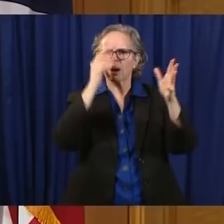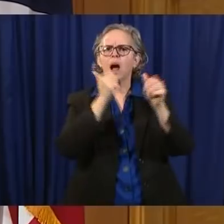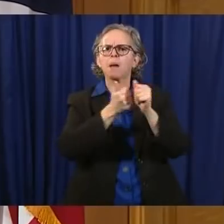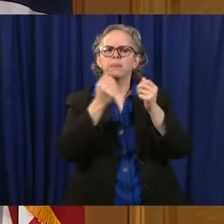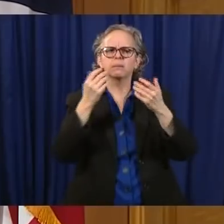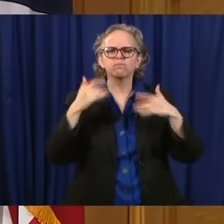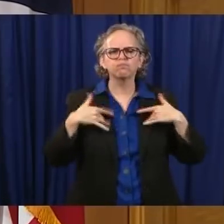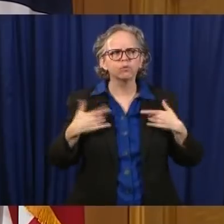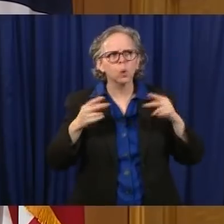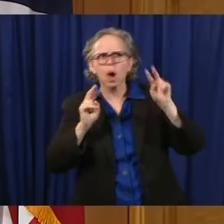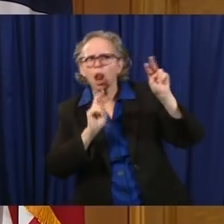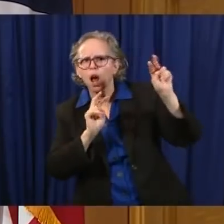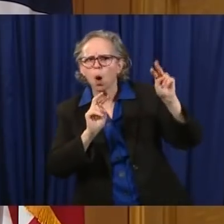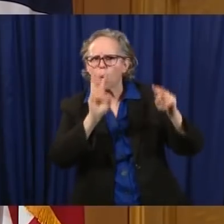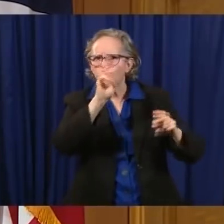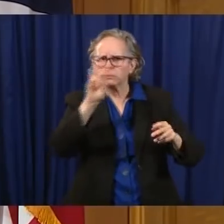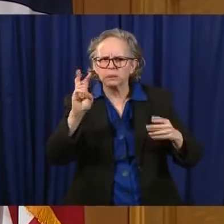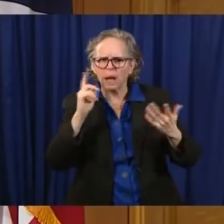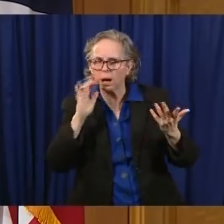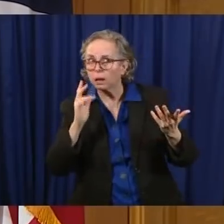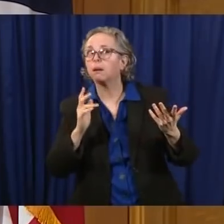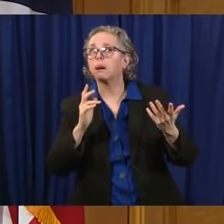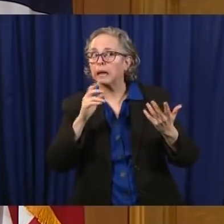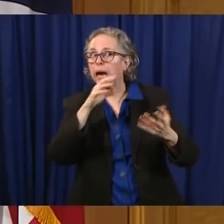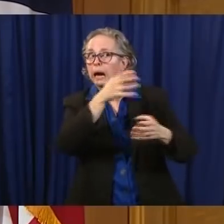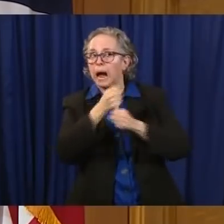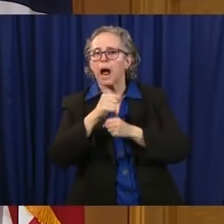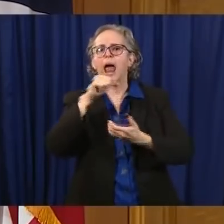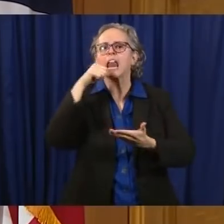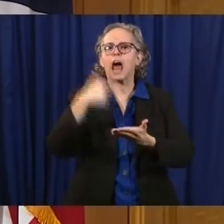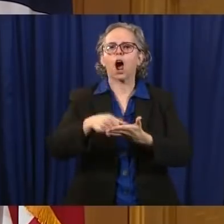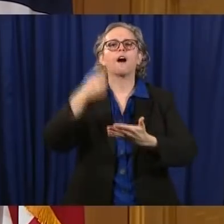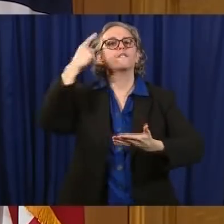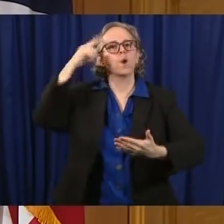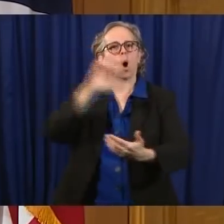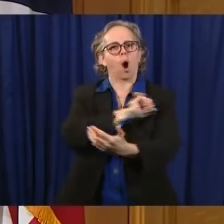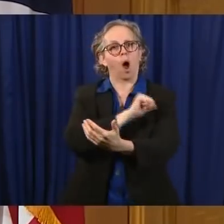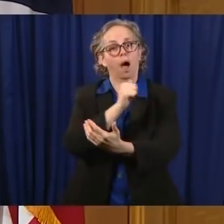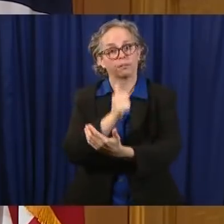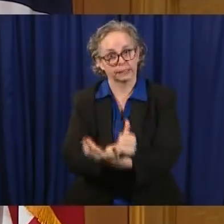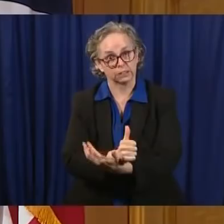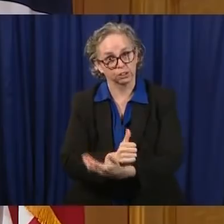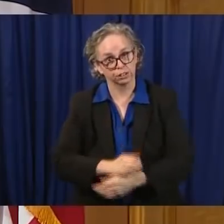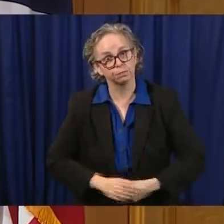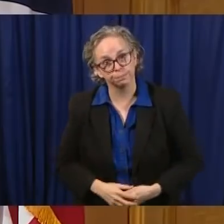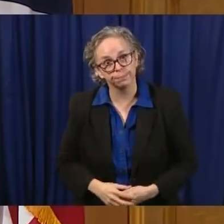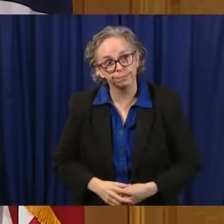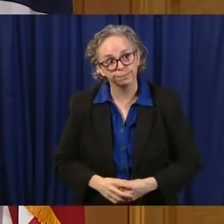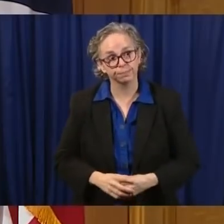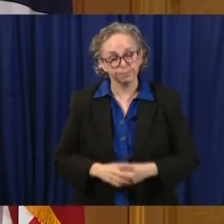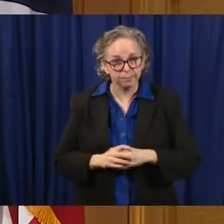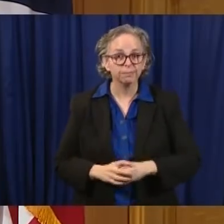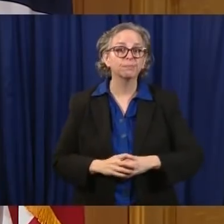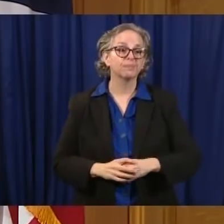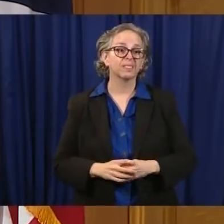THAT WEBSITE AND LIST OF NEW VENDORS, MY UNDERSTANDING, IS IT IS UPDATED DAILY, SO YOU CAN